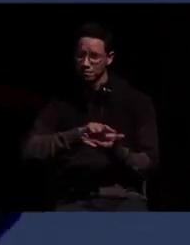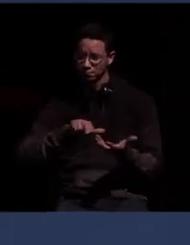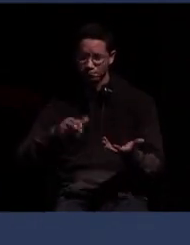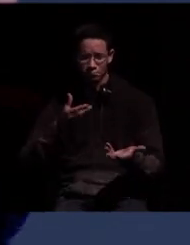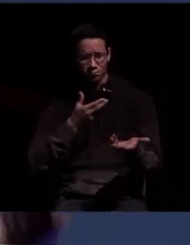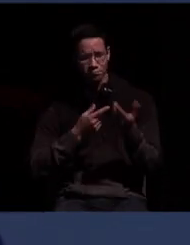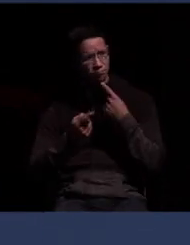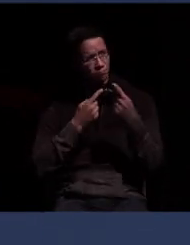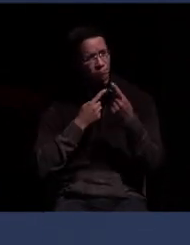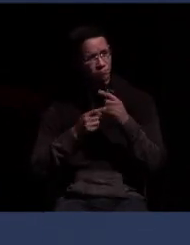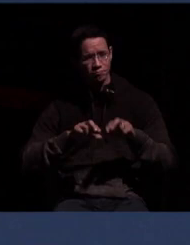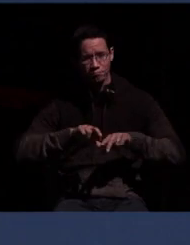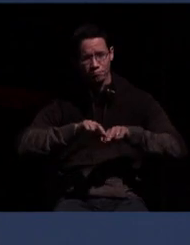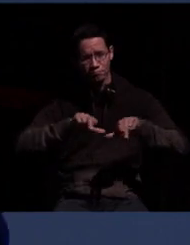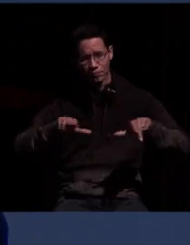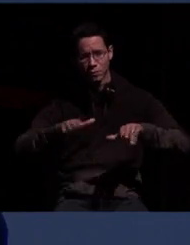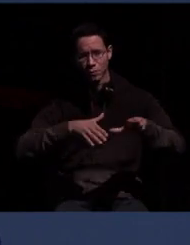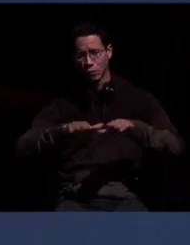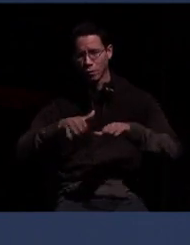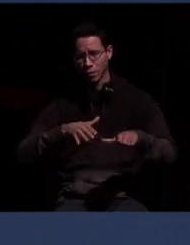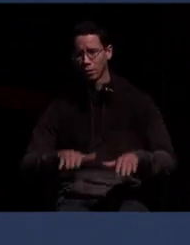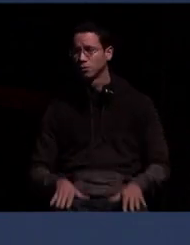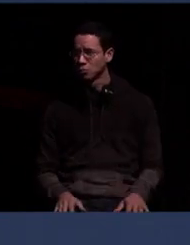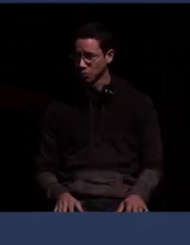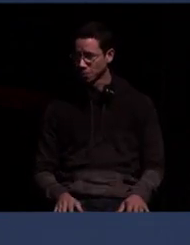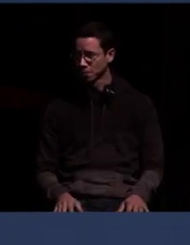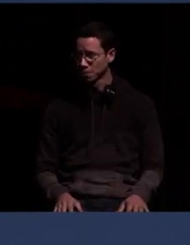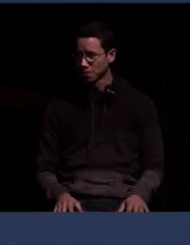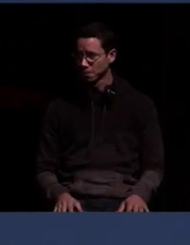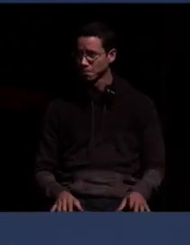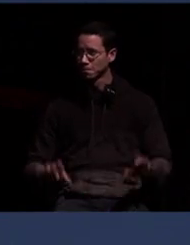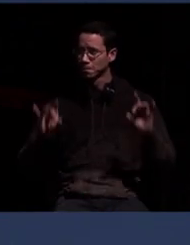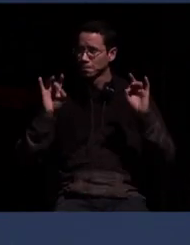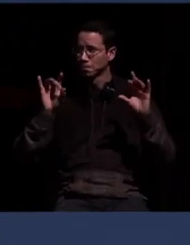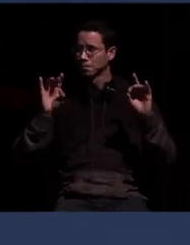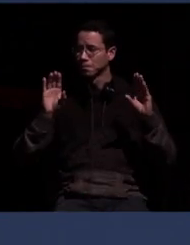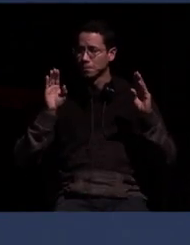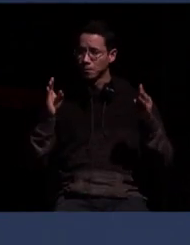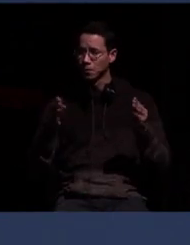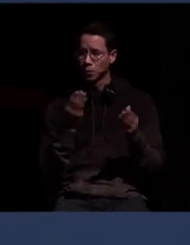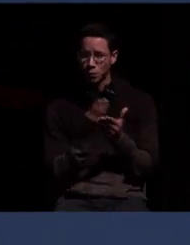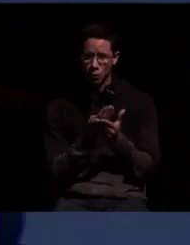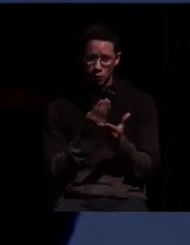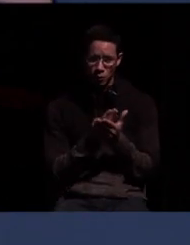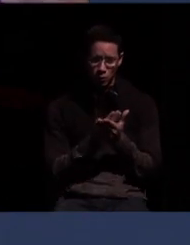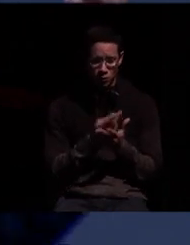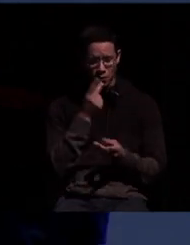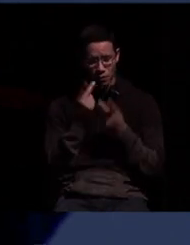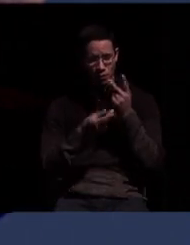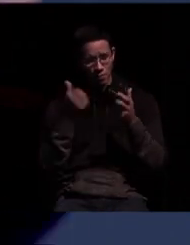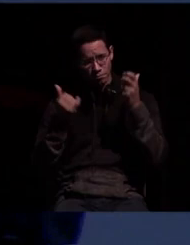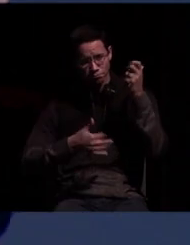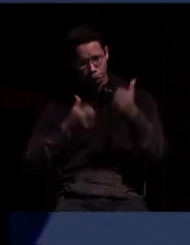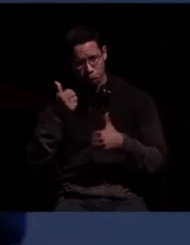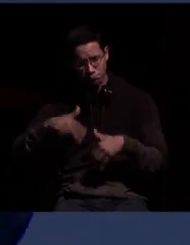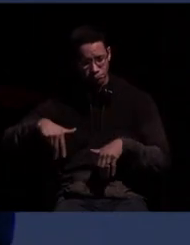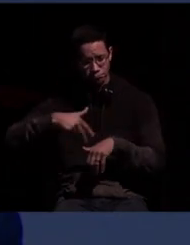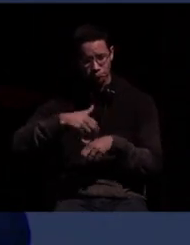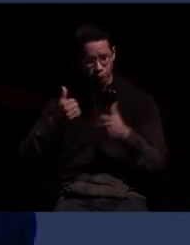and movements. Especially the studies and speeches we have shared